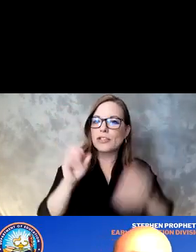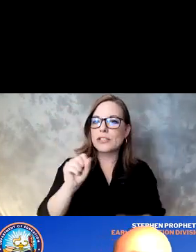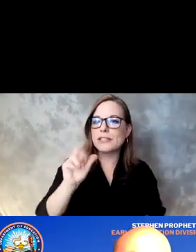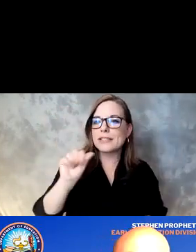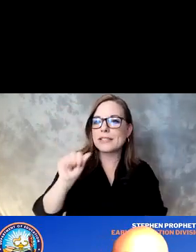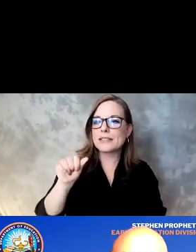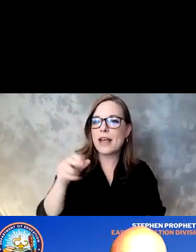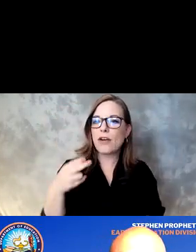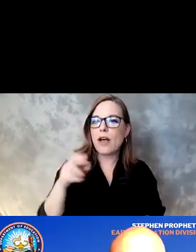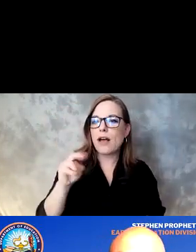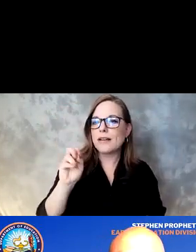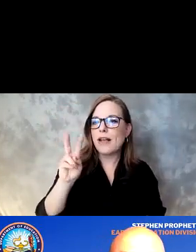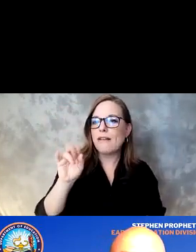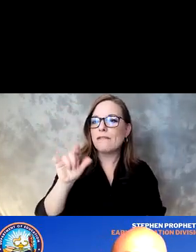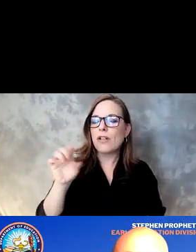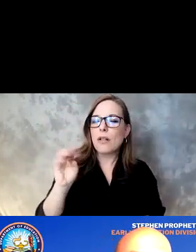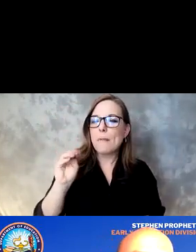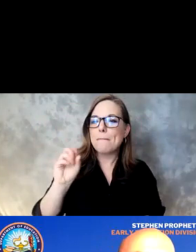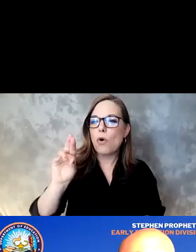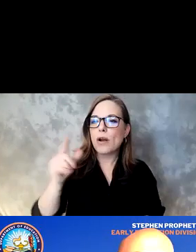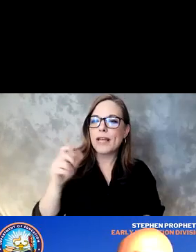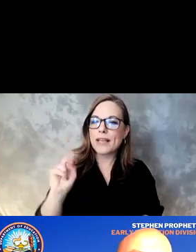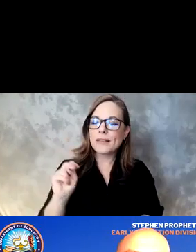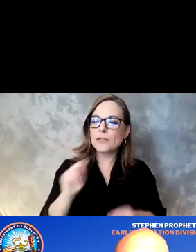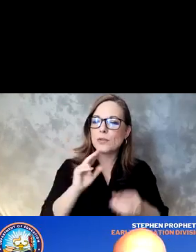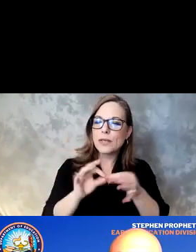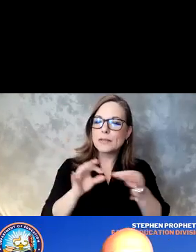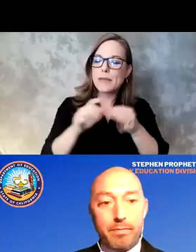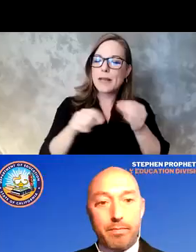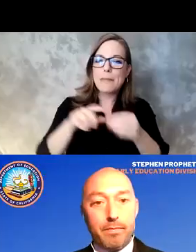for All Branch to speak to P-3. Preschool to Third grade Alignment.